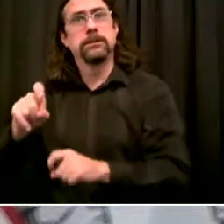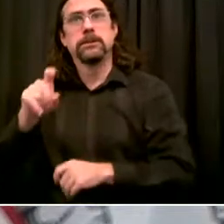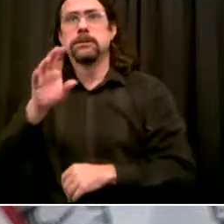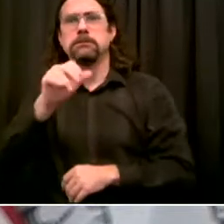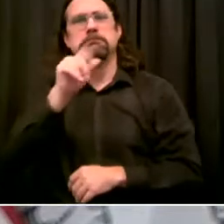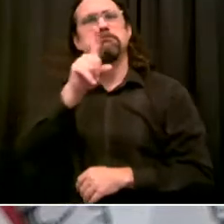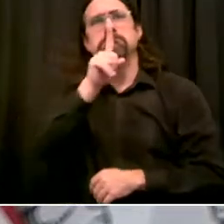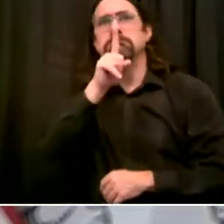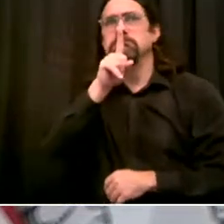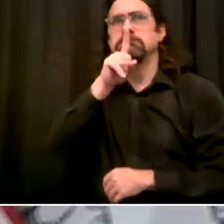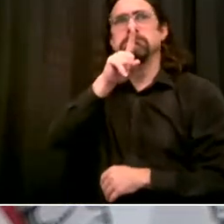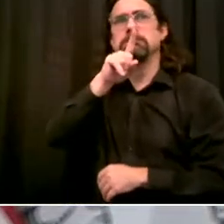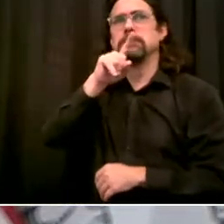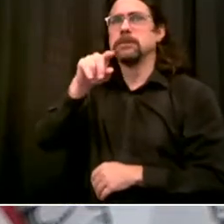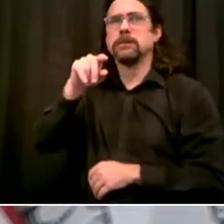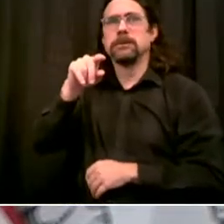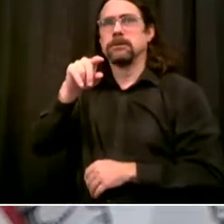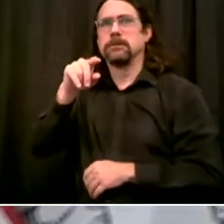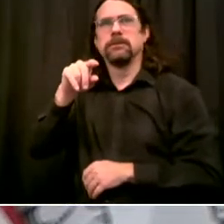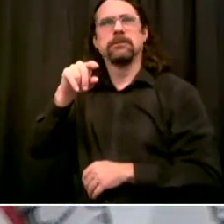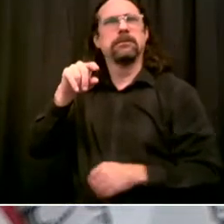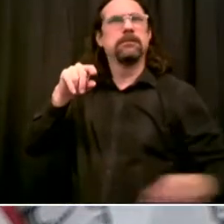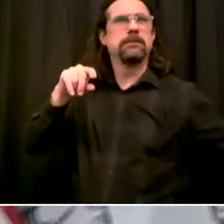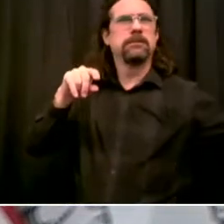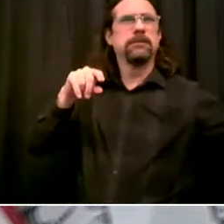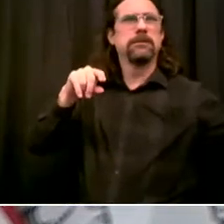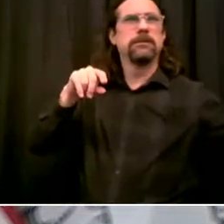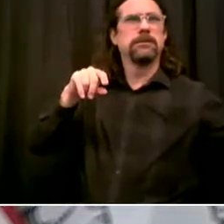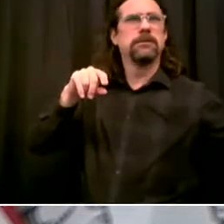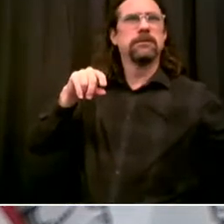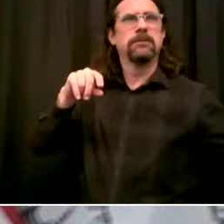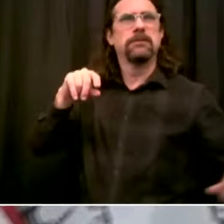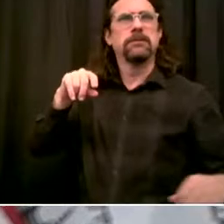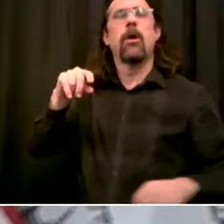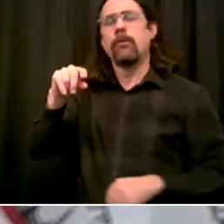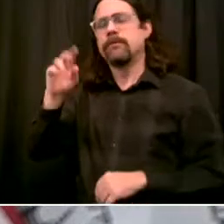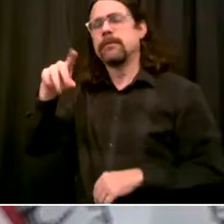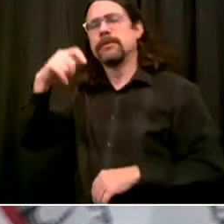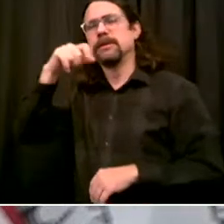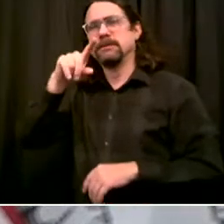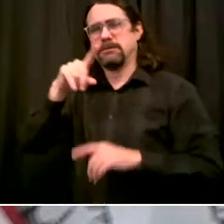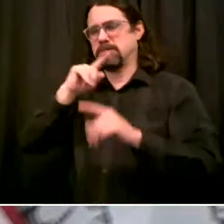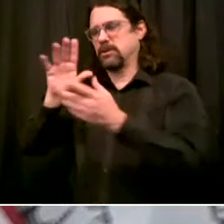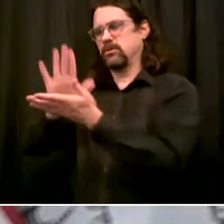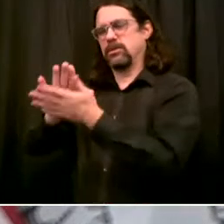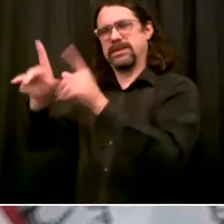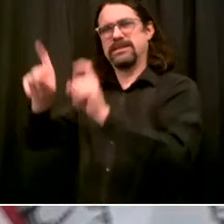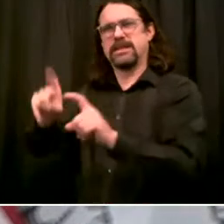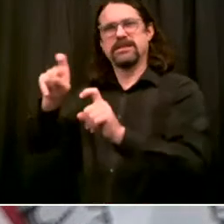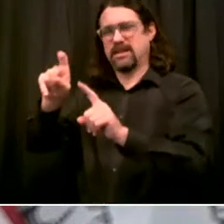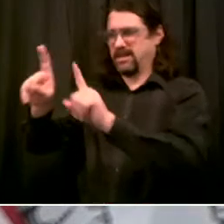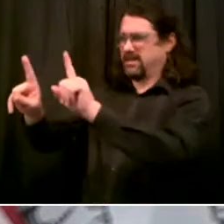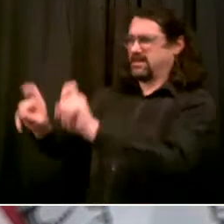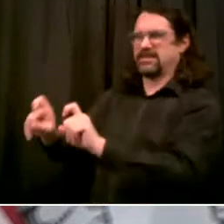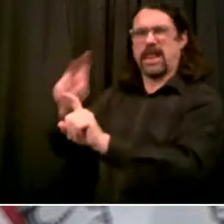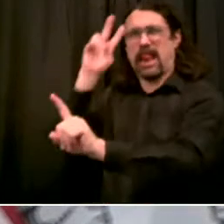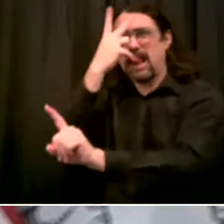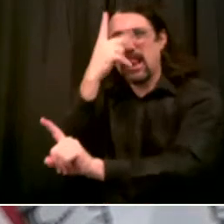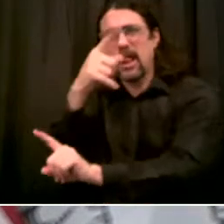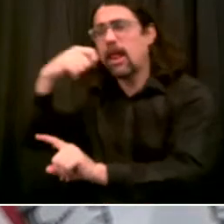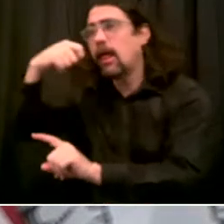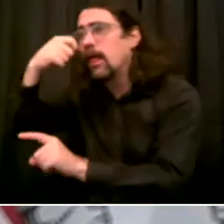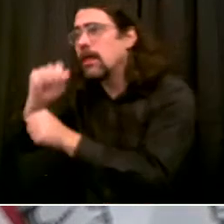IS ON THE SCHOOL TESTITING WITH